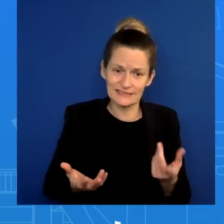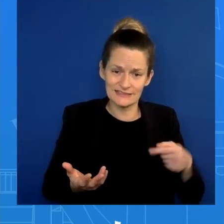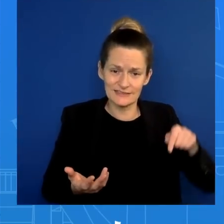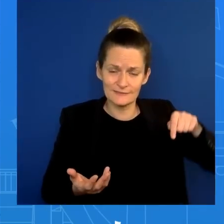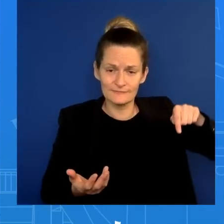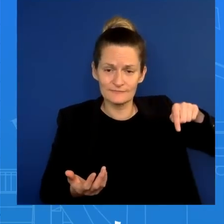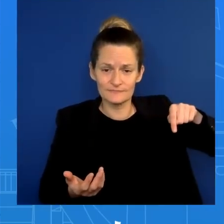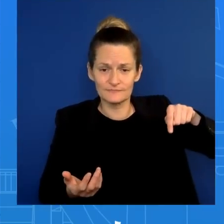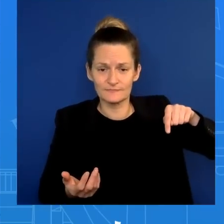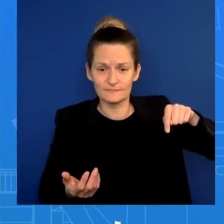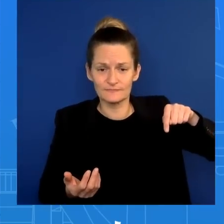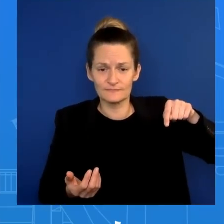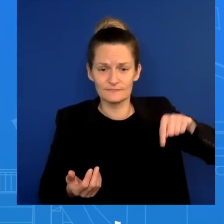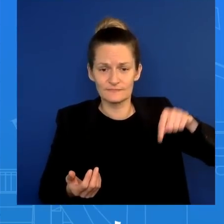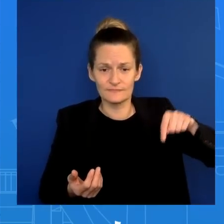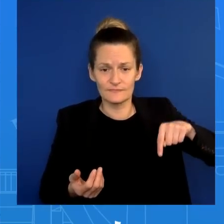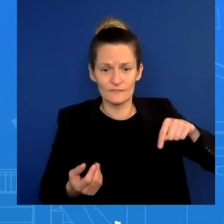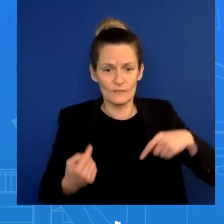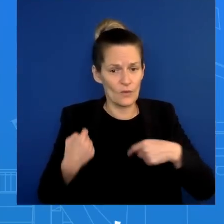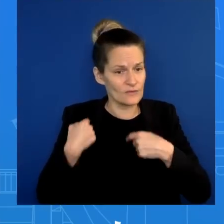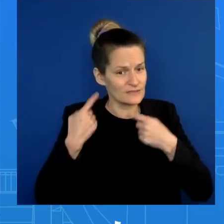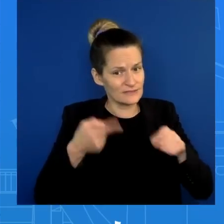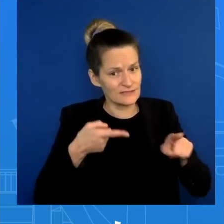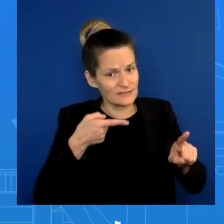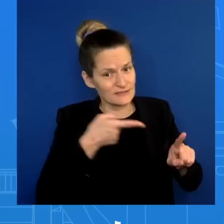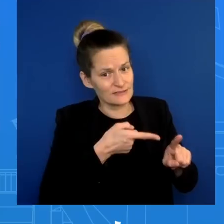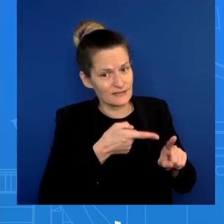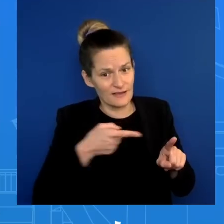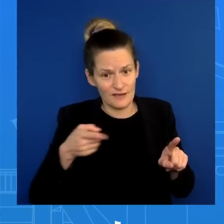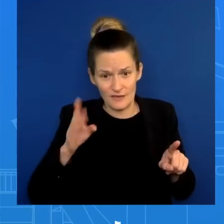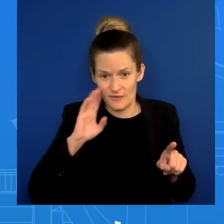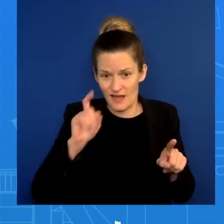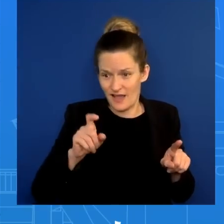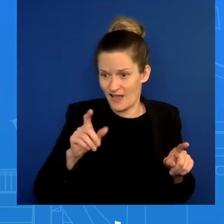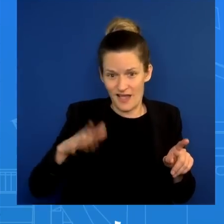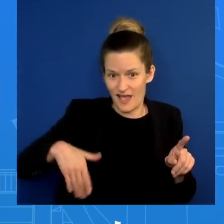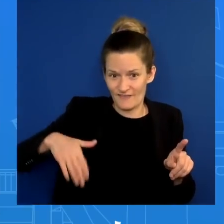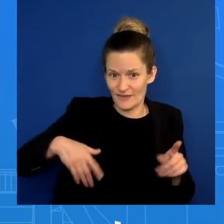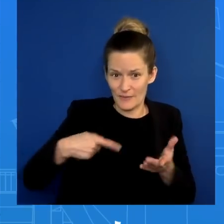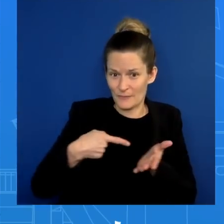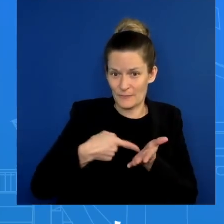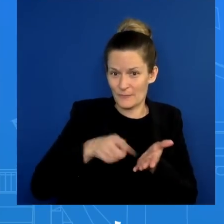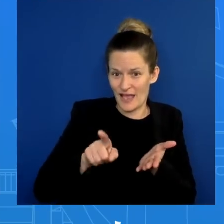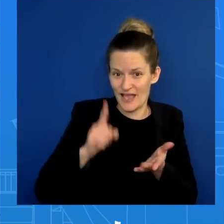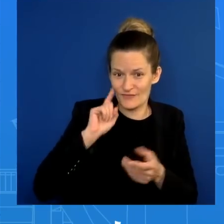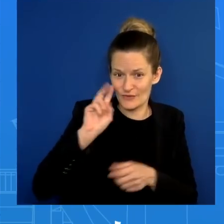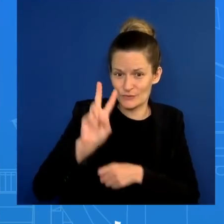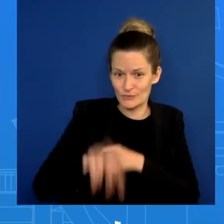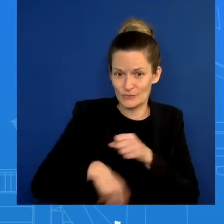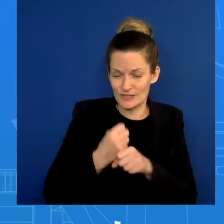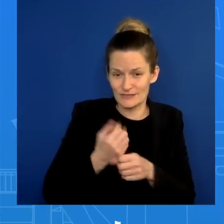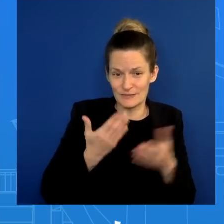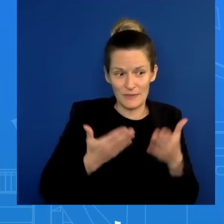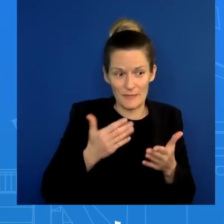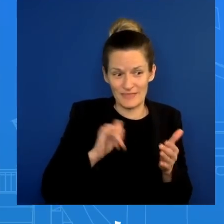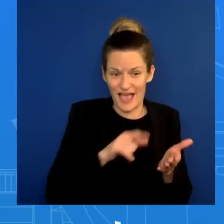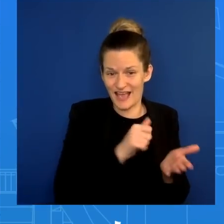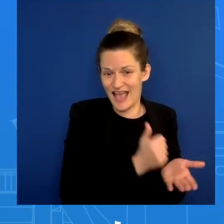has been helpful to them and were able to save and were able are probably going to be able to to pay those monthly payments.